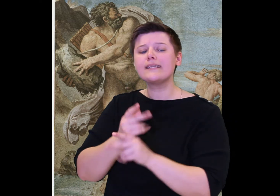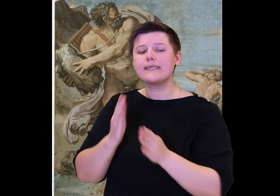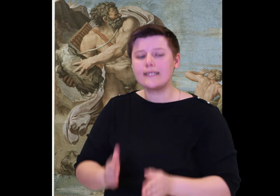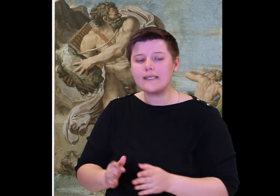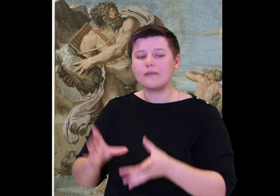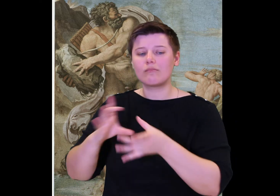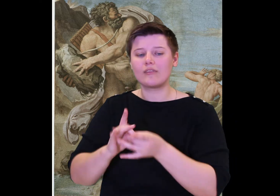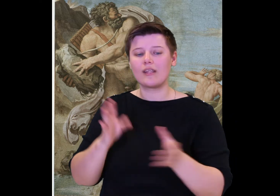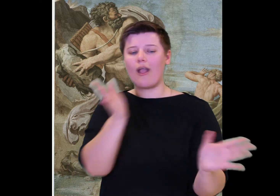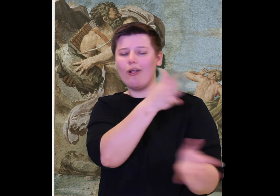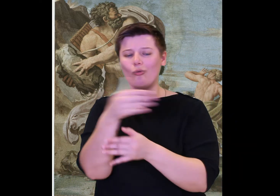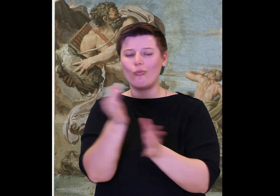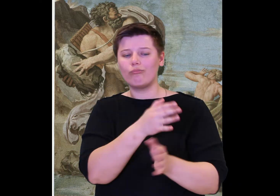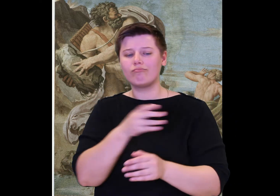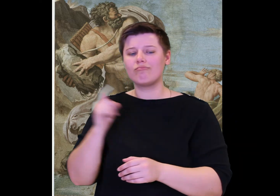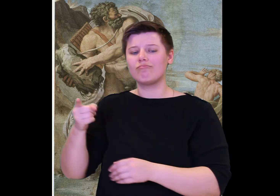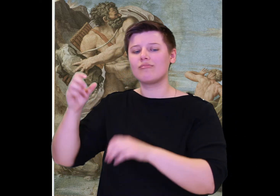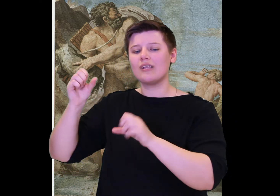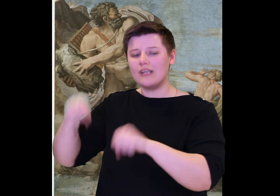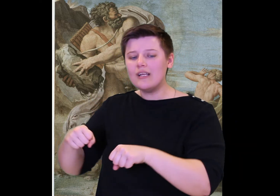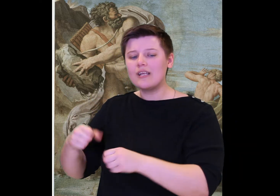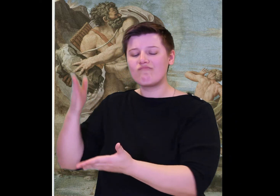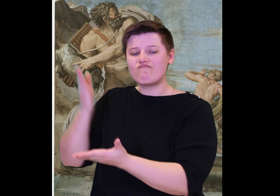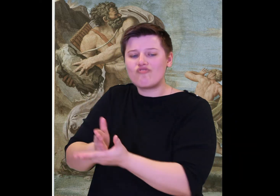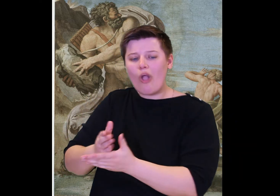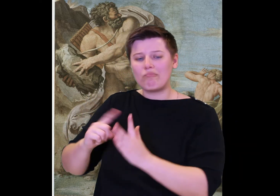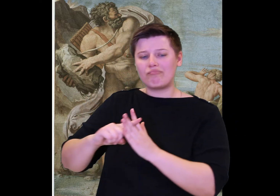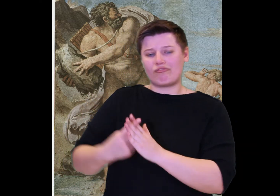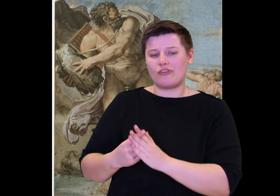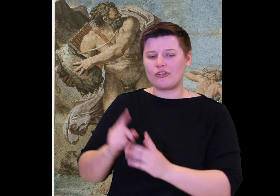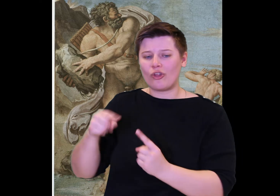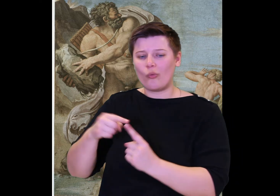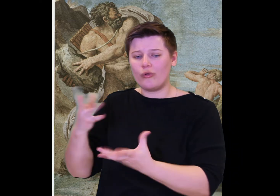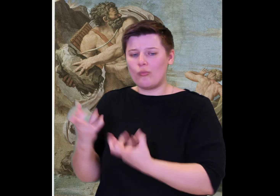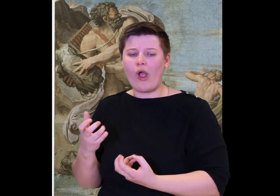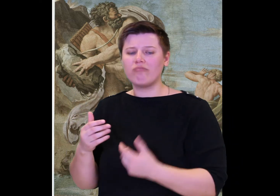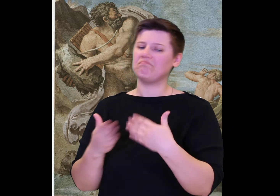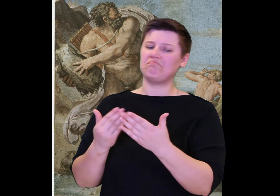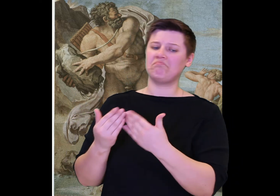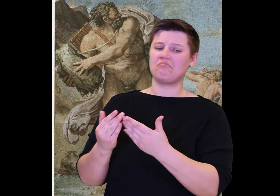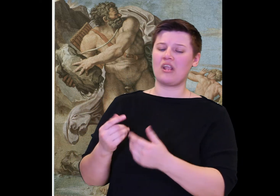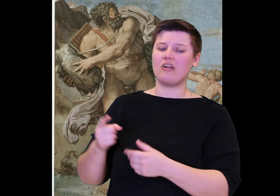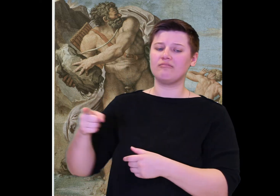He arranged their marriages, one sister to each brother.